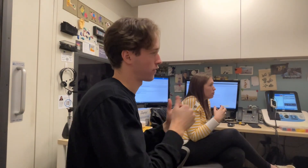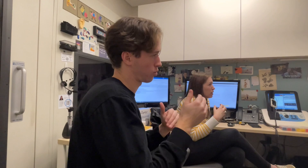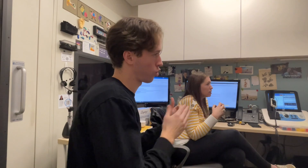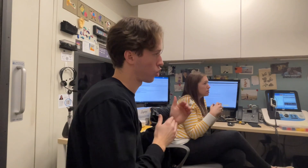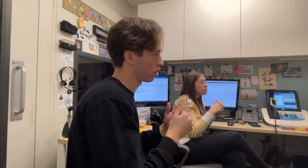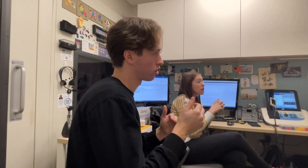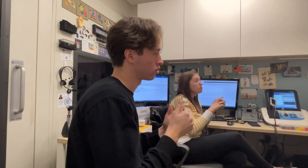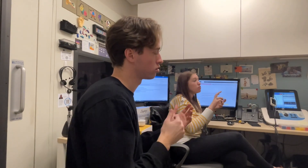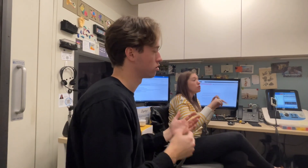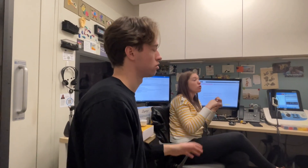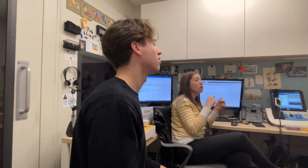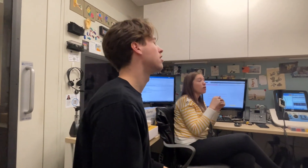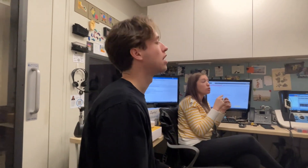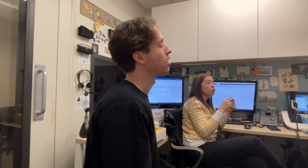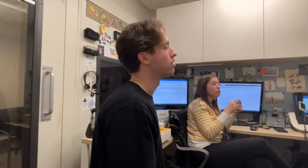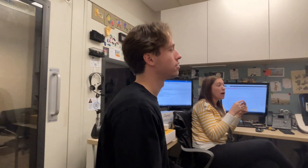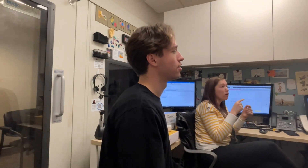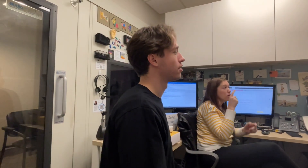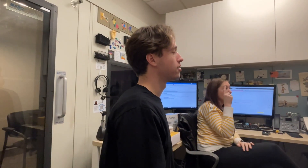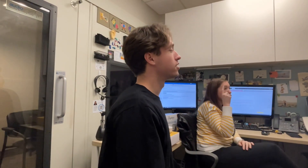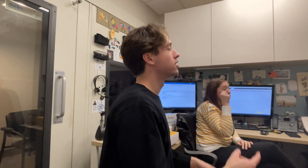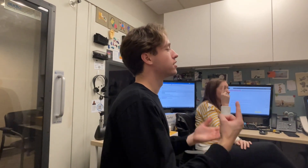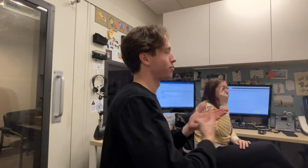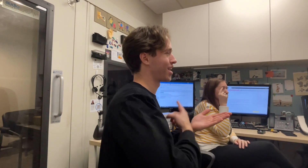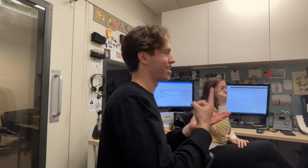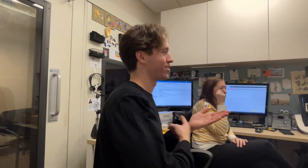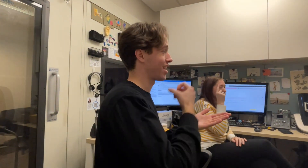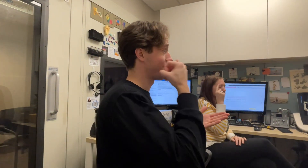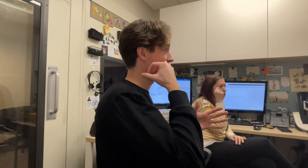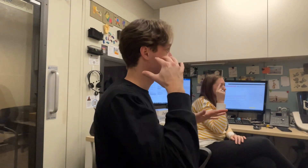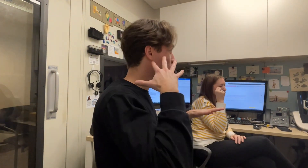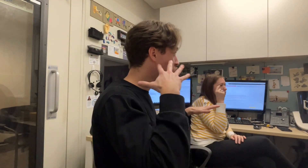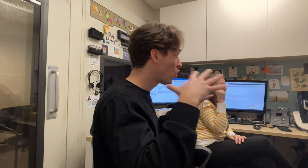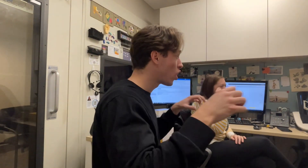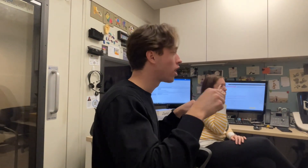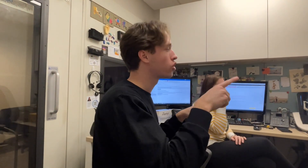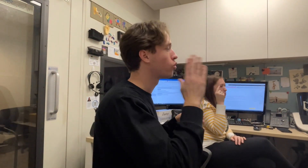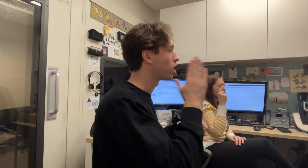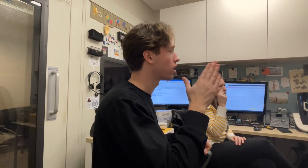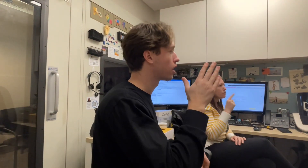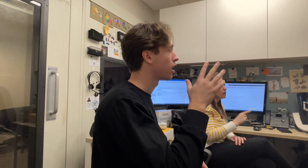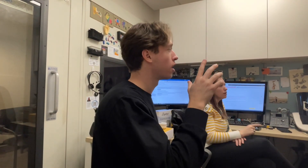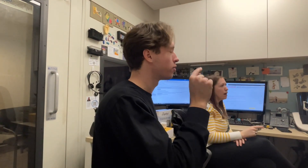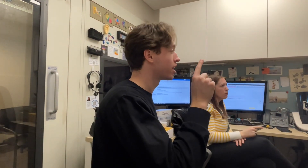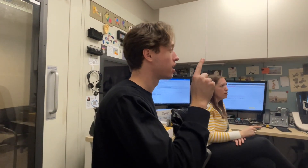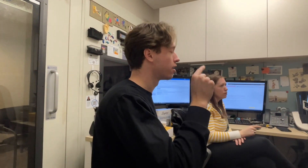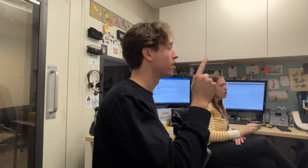want sometimes if we turn it up too loud you'll actually blink every time you hear something loud